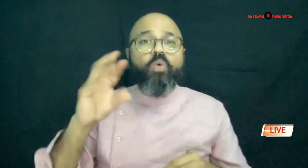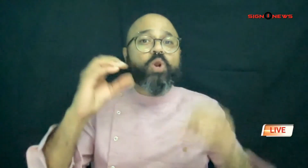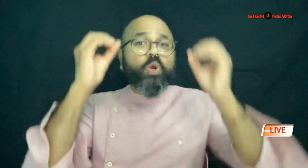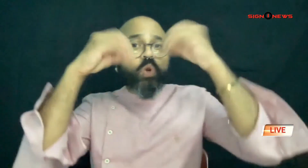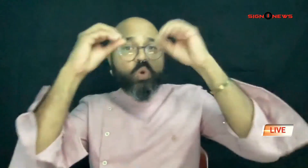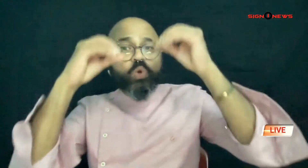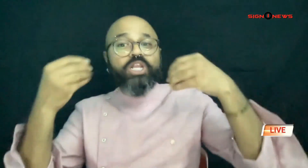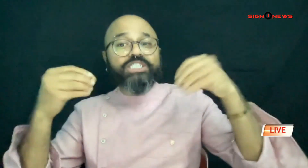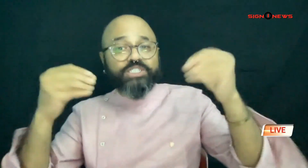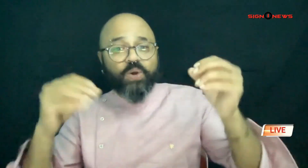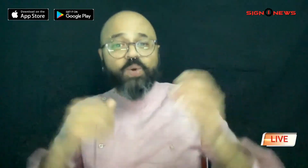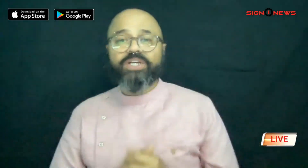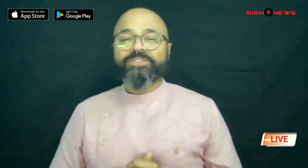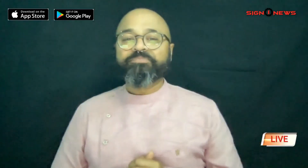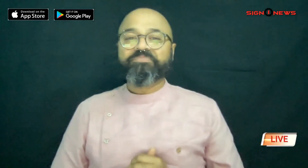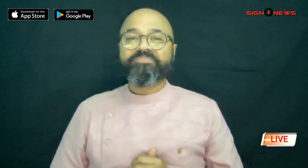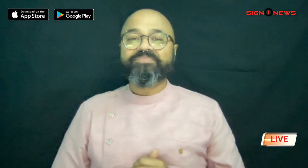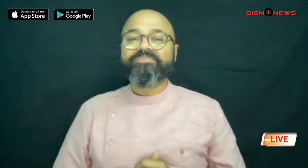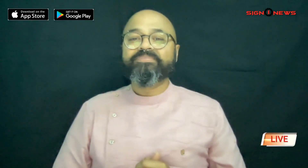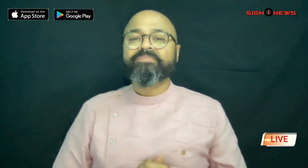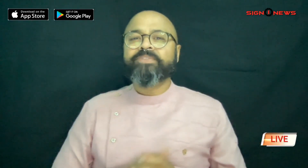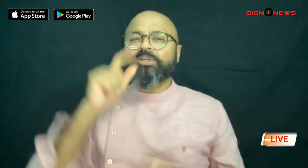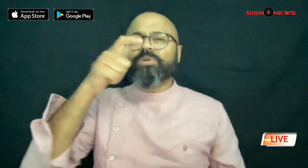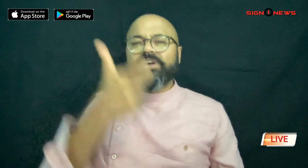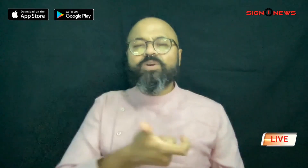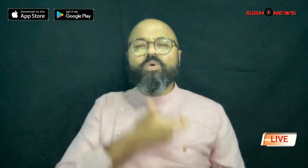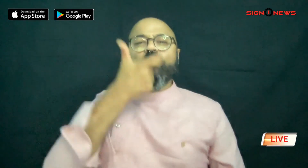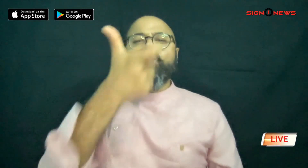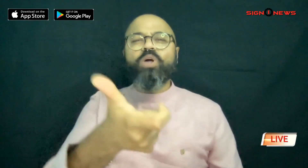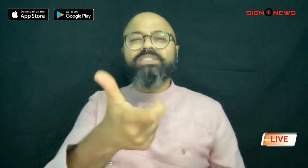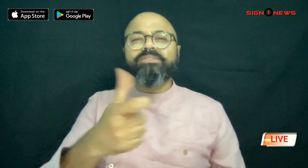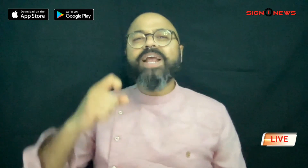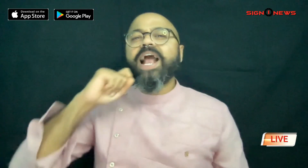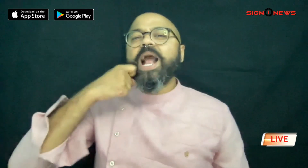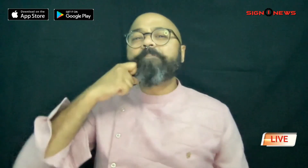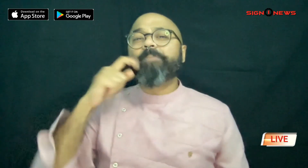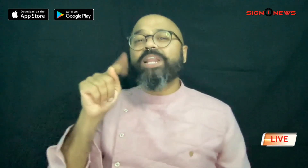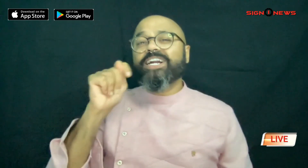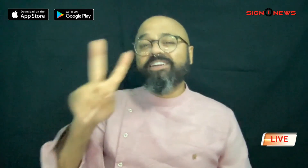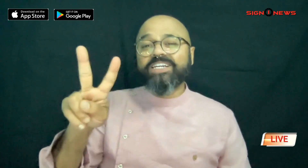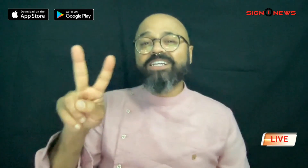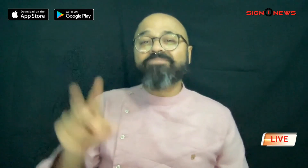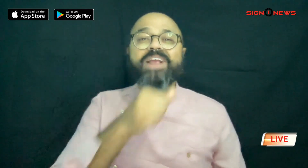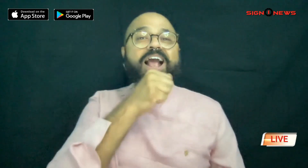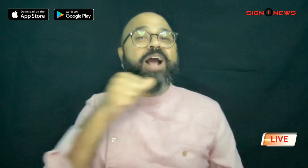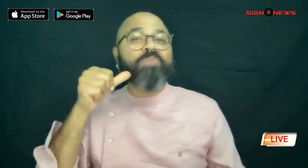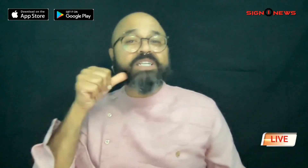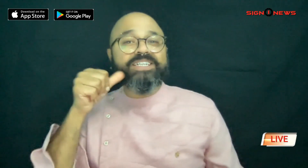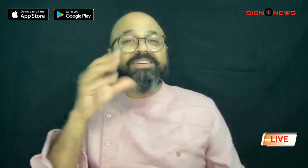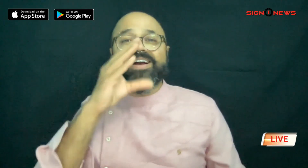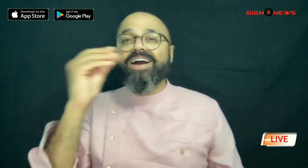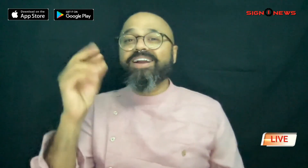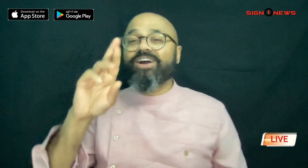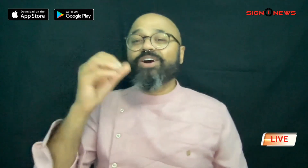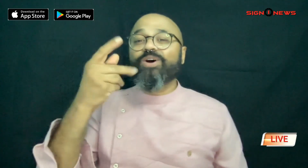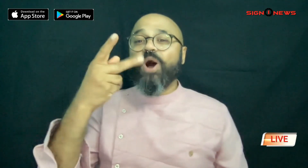store on your smart phone and you can also watch on Apple TV Amazon and Roku